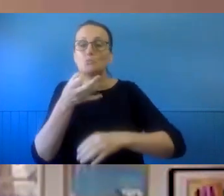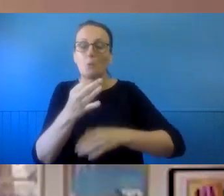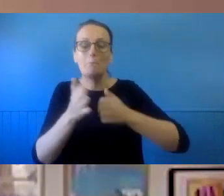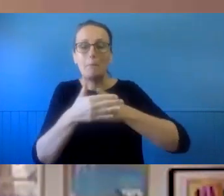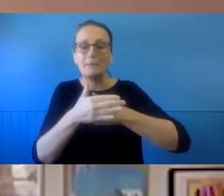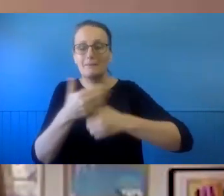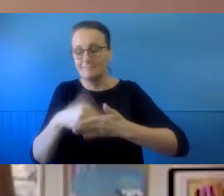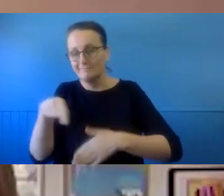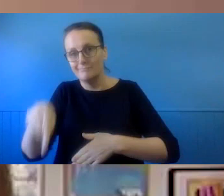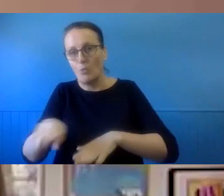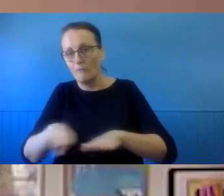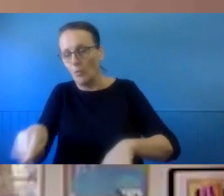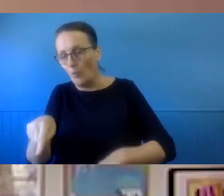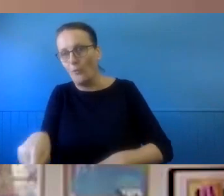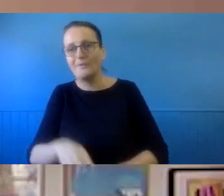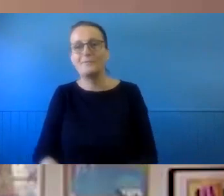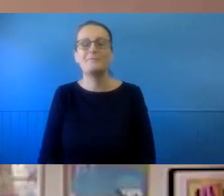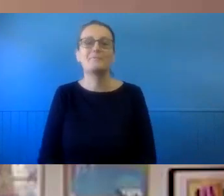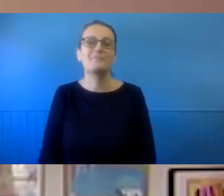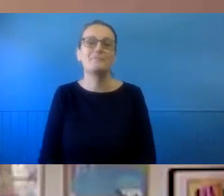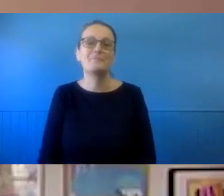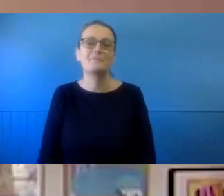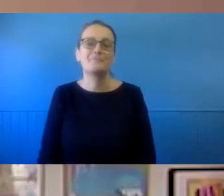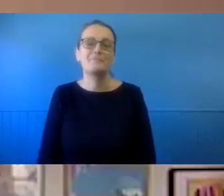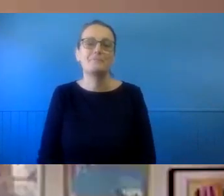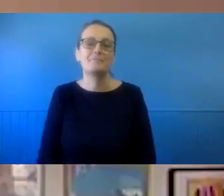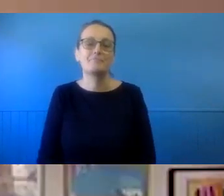It is hard to believe we've been running the series for now five